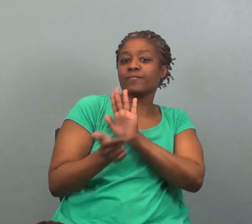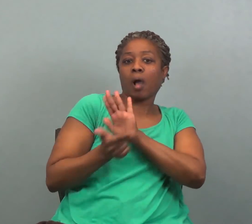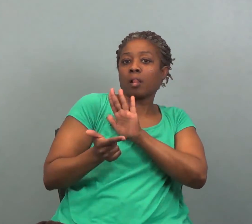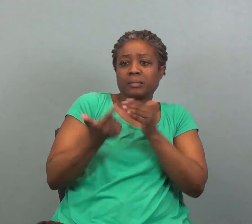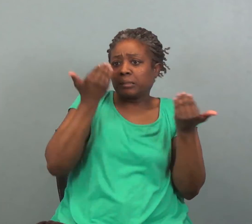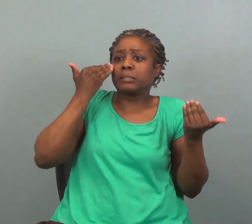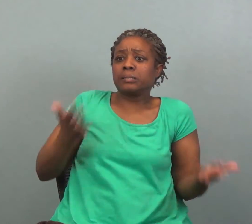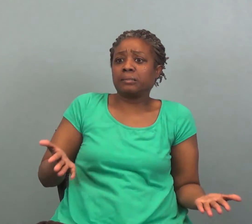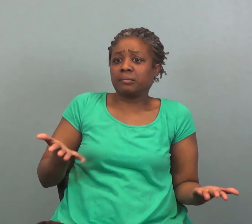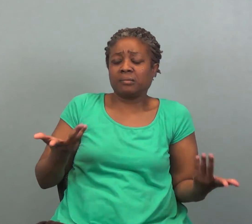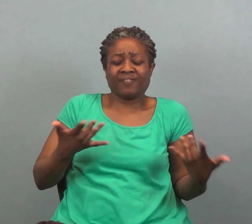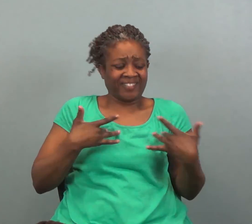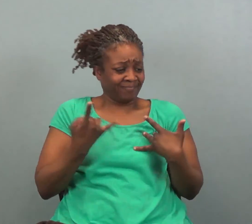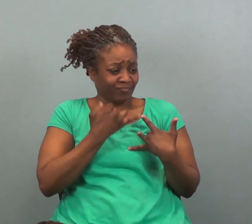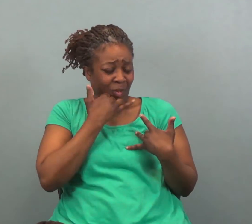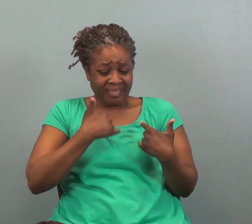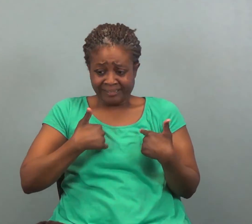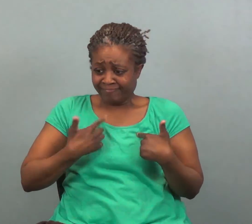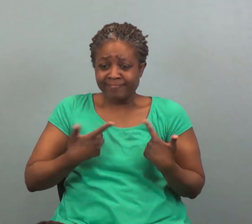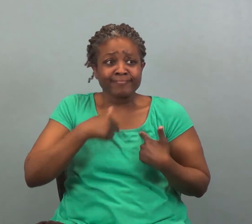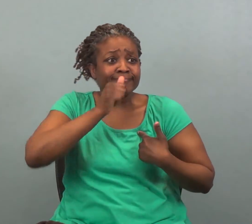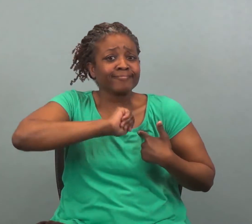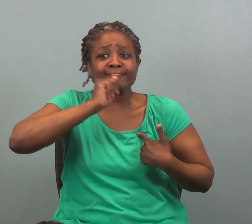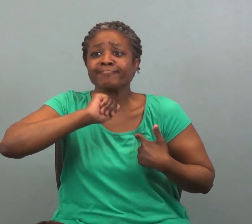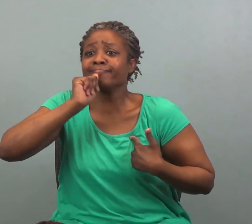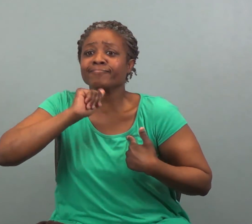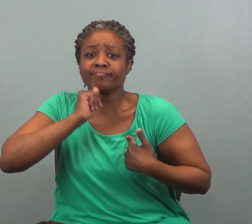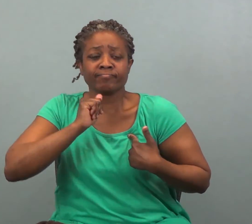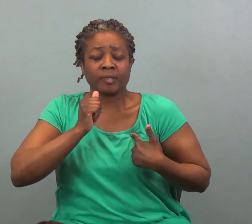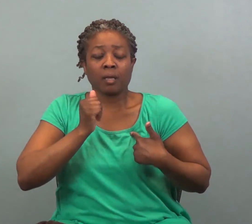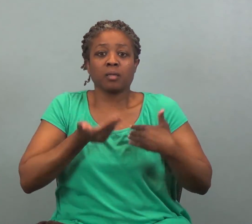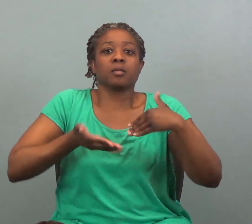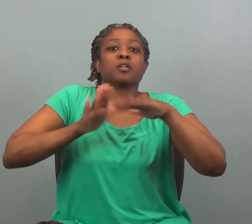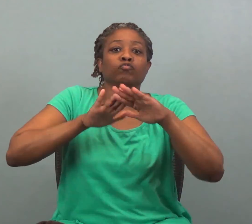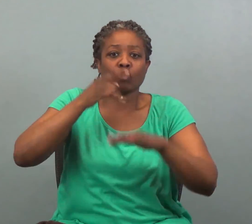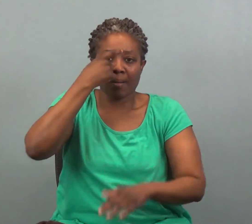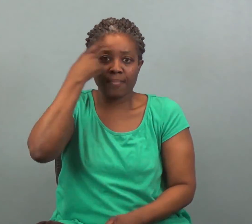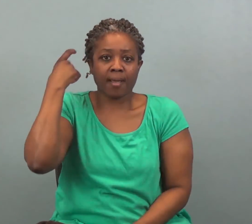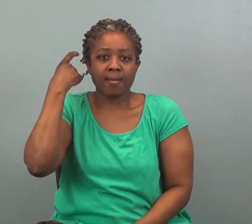have been violated. Although they may feel something's wrong, they put up with it, causing further trauma.